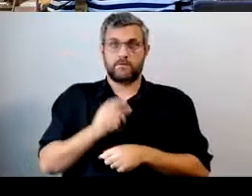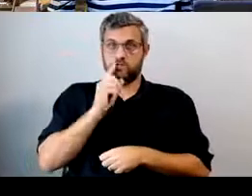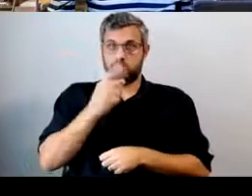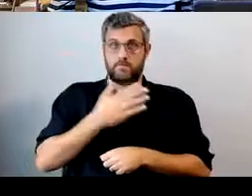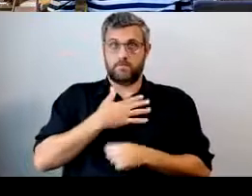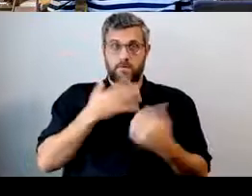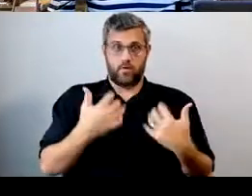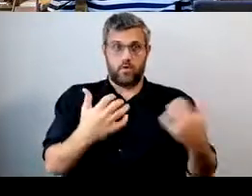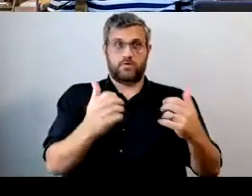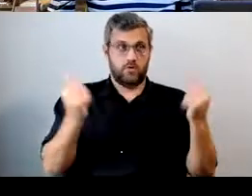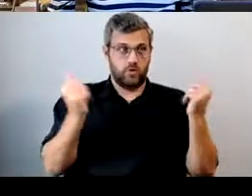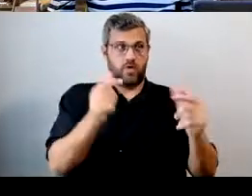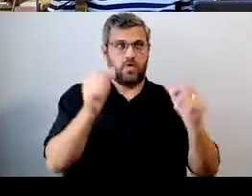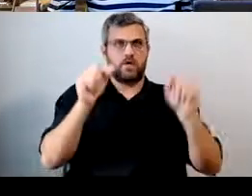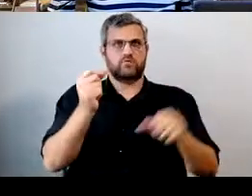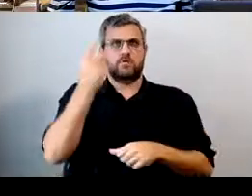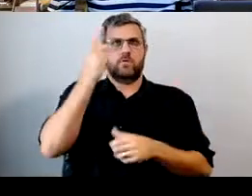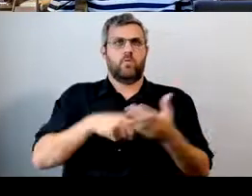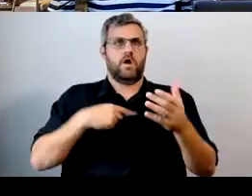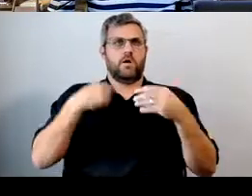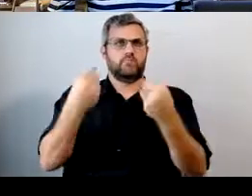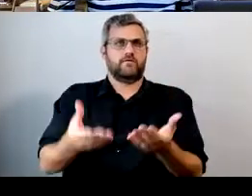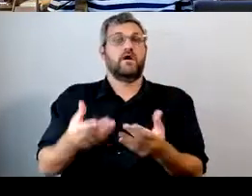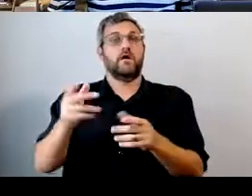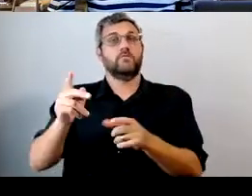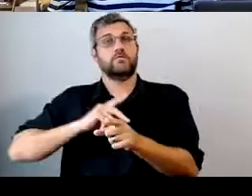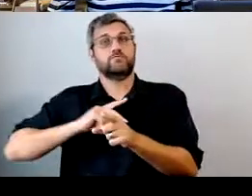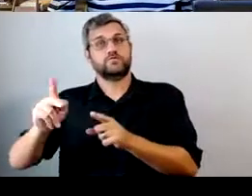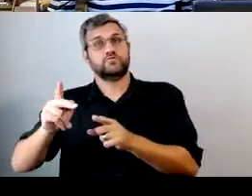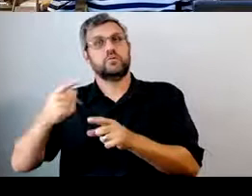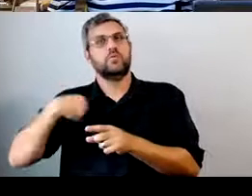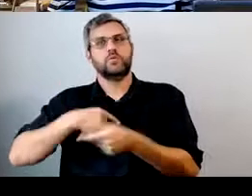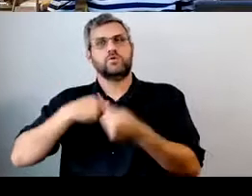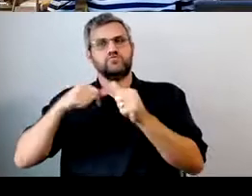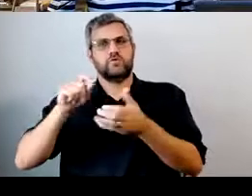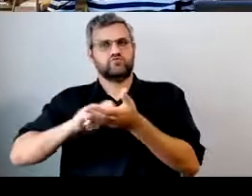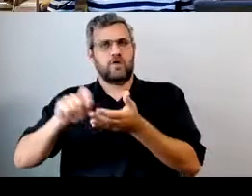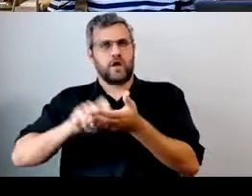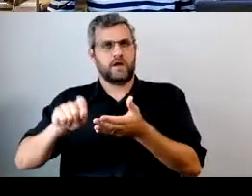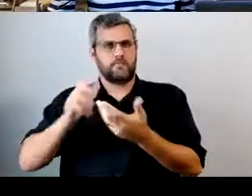the information I'm providing. Generally for professionals. We try to write around a ninth grade level,